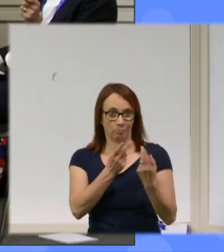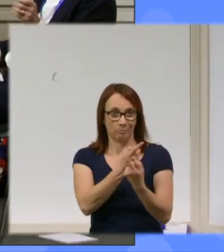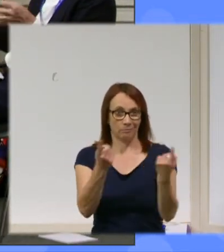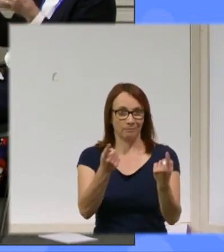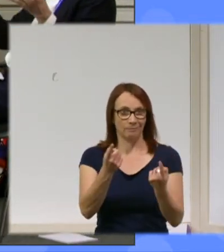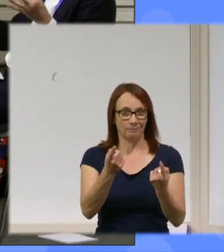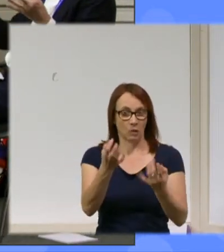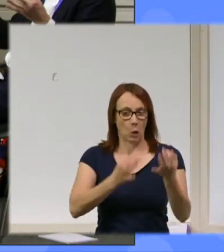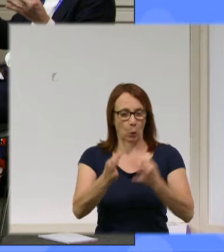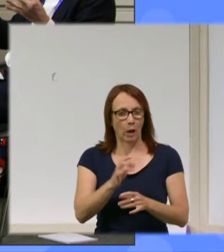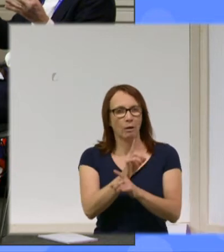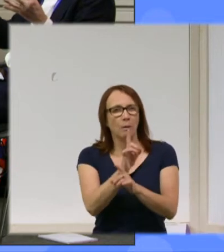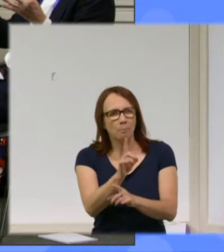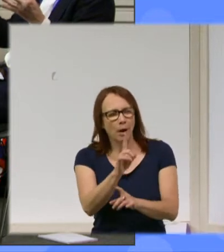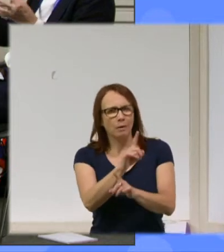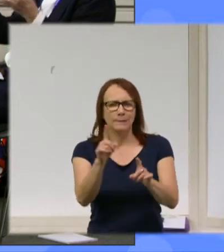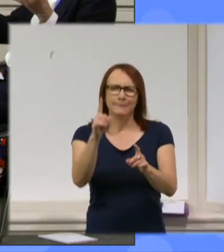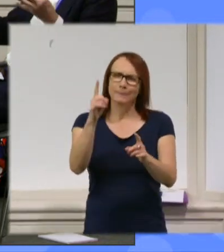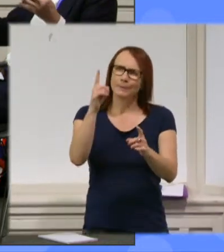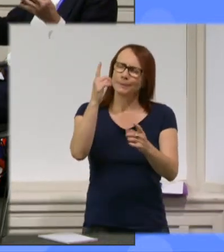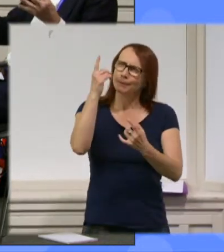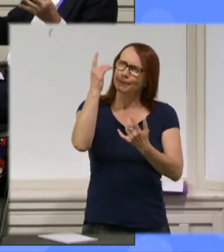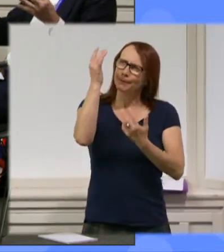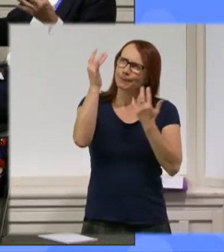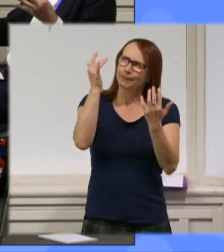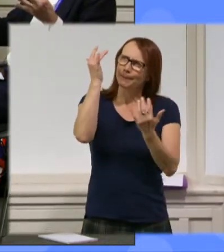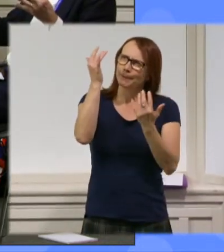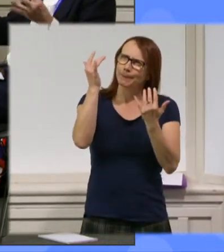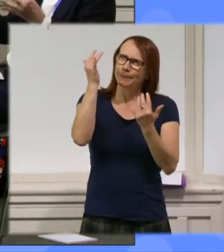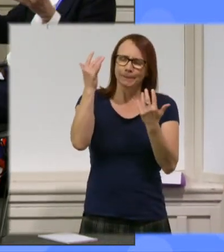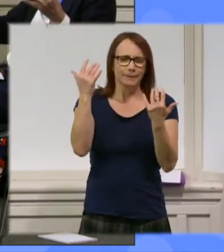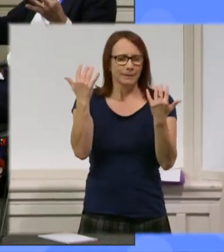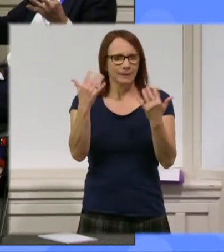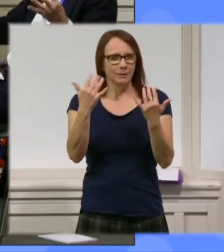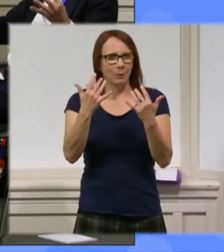to ask you to reflect on the extraordinary event for the last 25